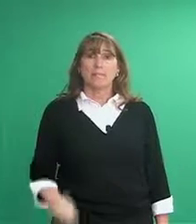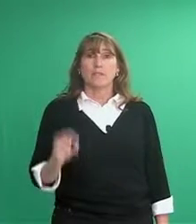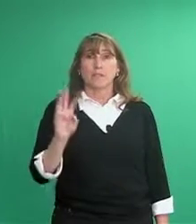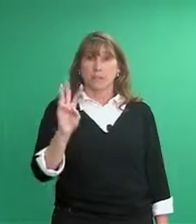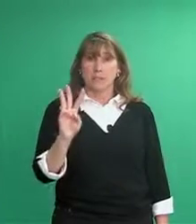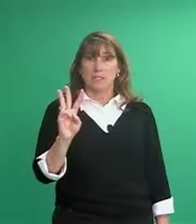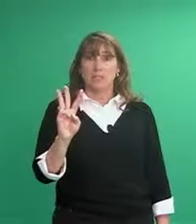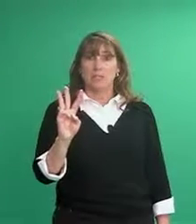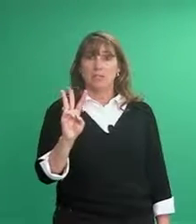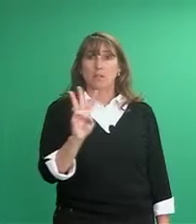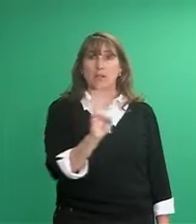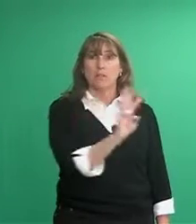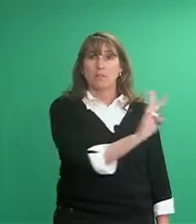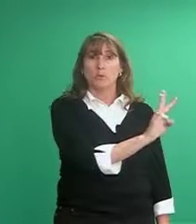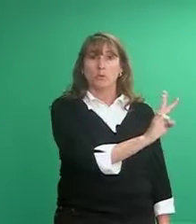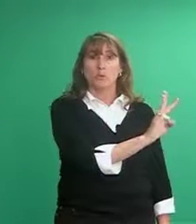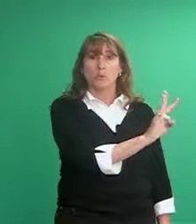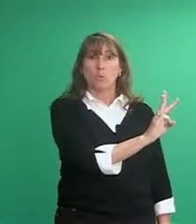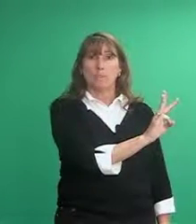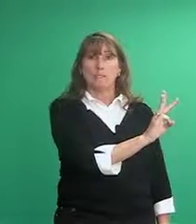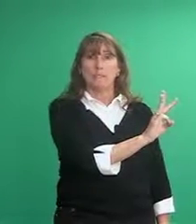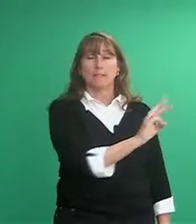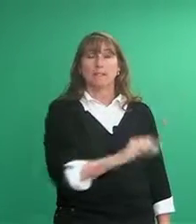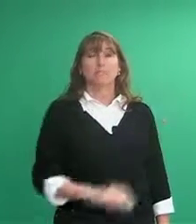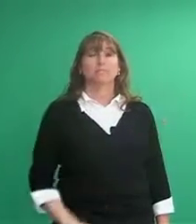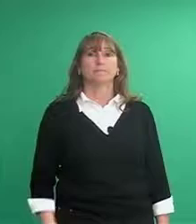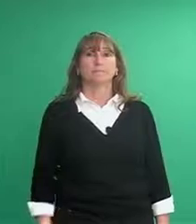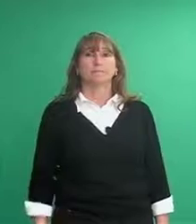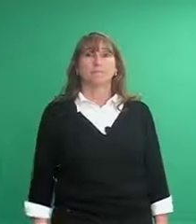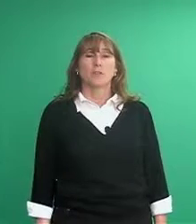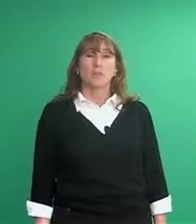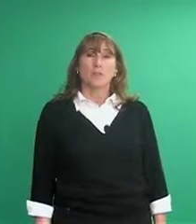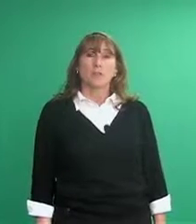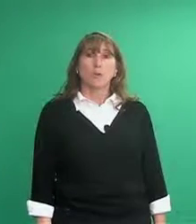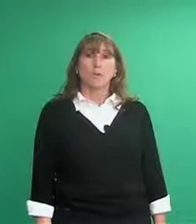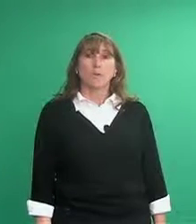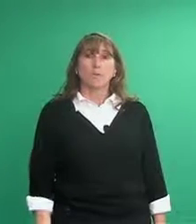it's with the W and move to the west north